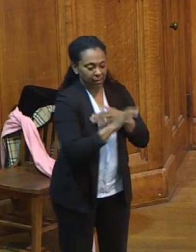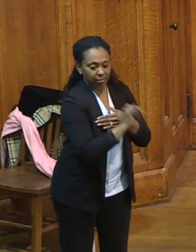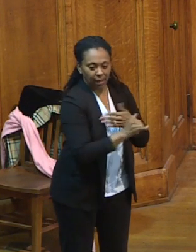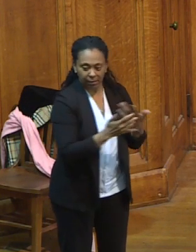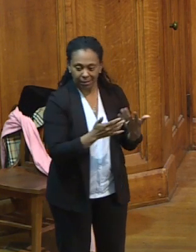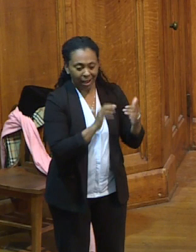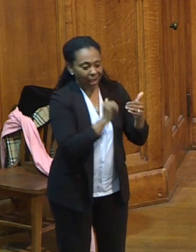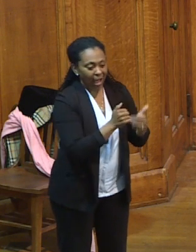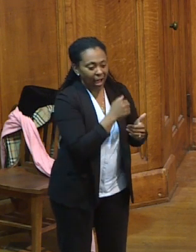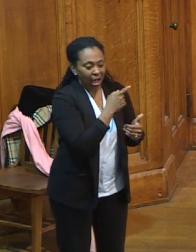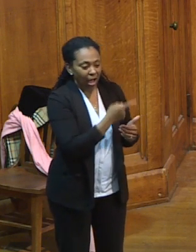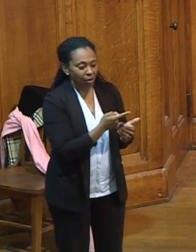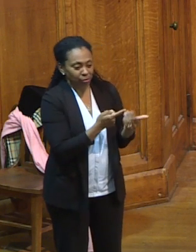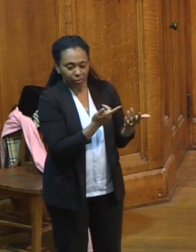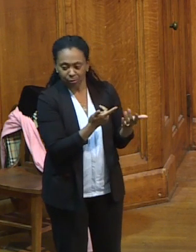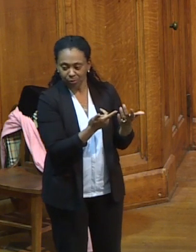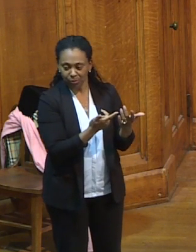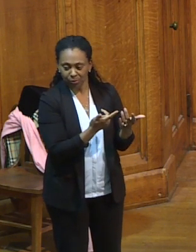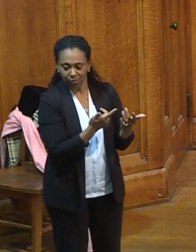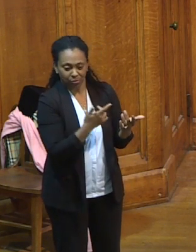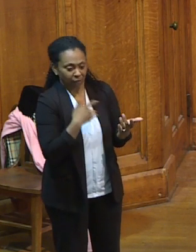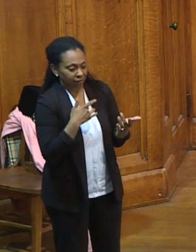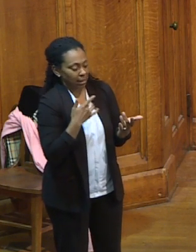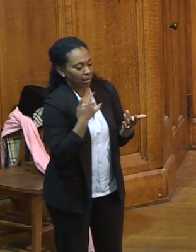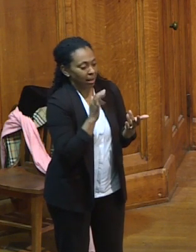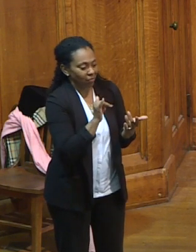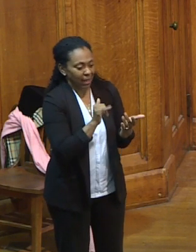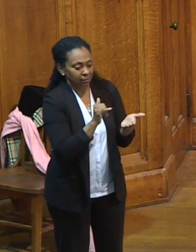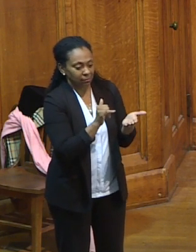How do you give advice about counteracting that prejudice and thinks like that?